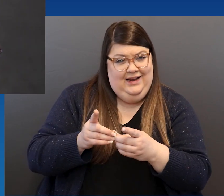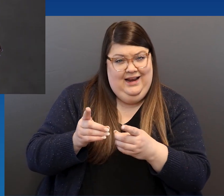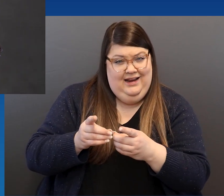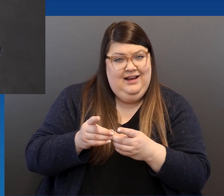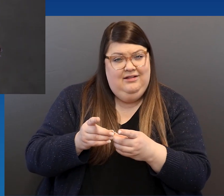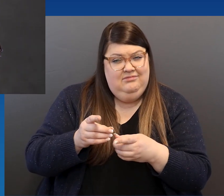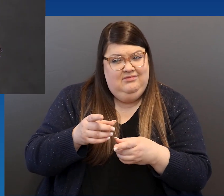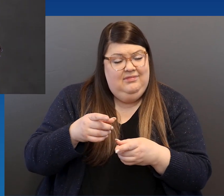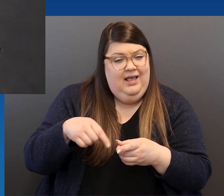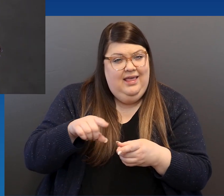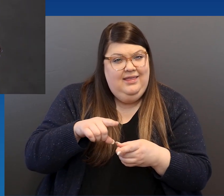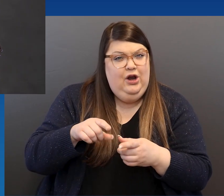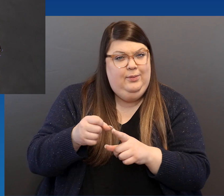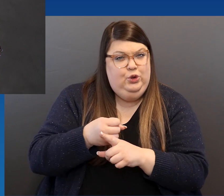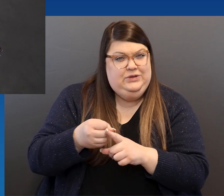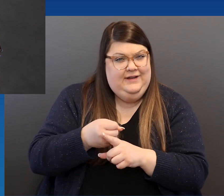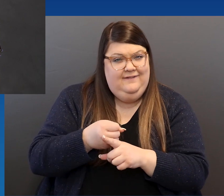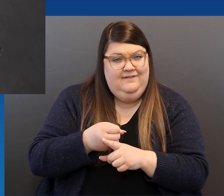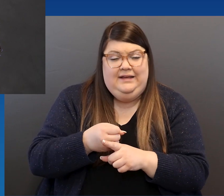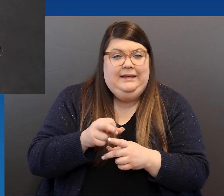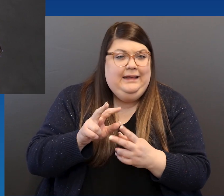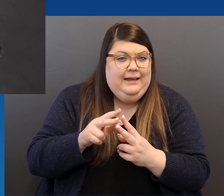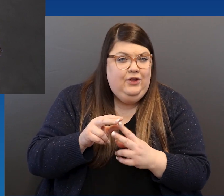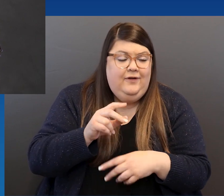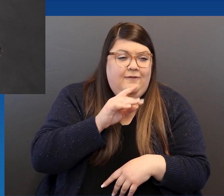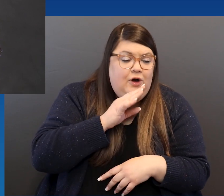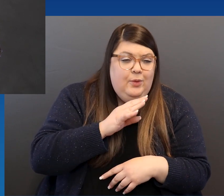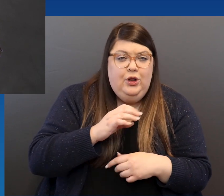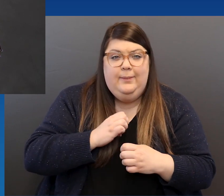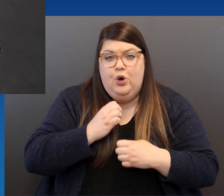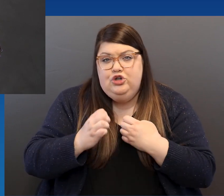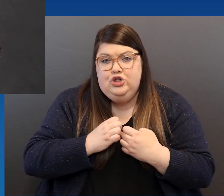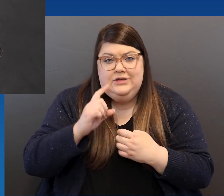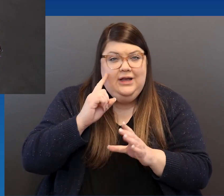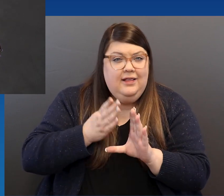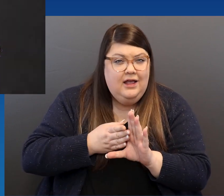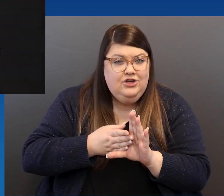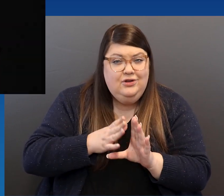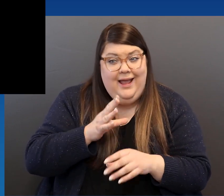There's abuse going on in the relationship whether it be verbal, emotional, psychological, and or physical.